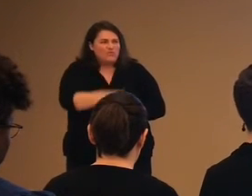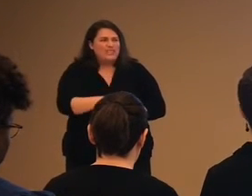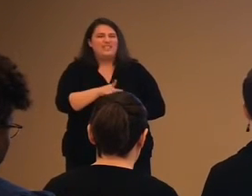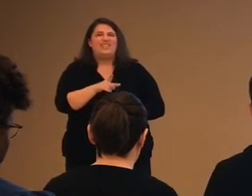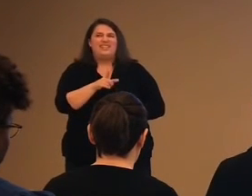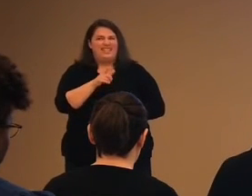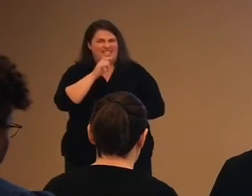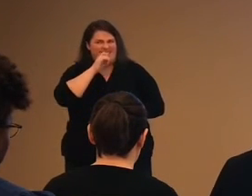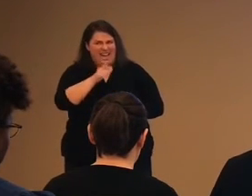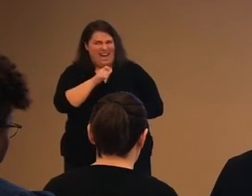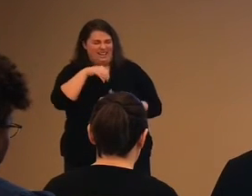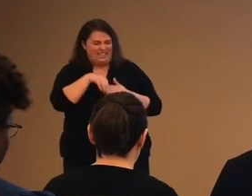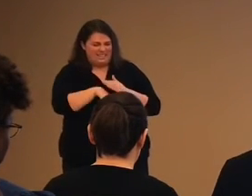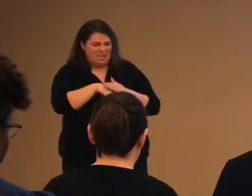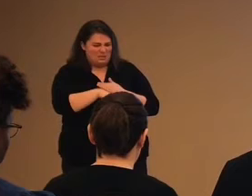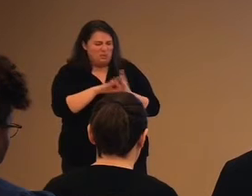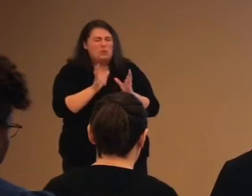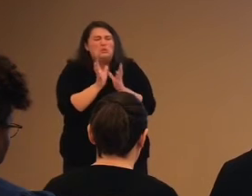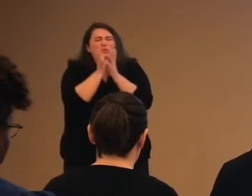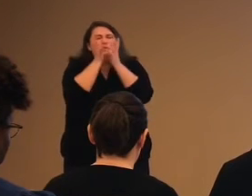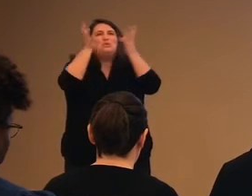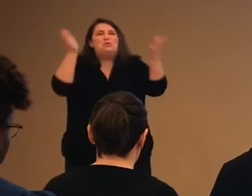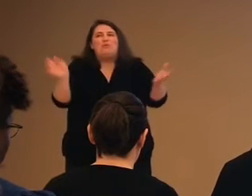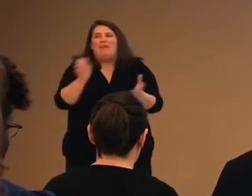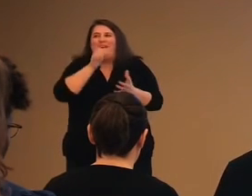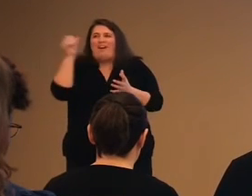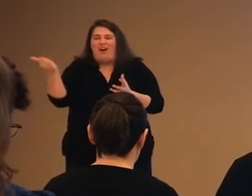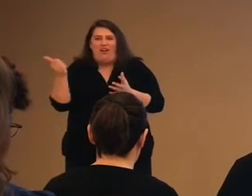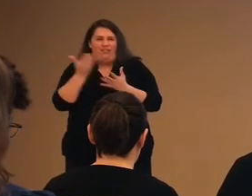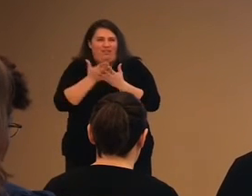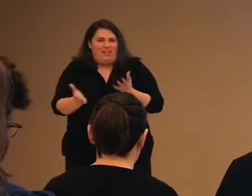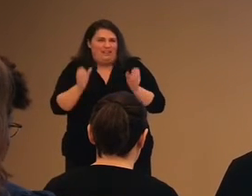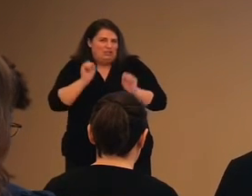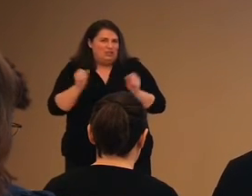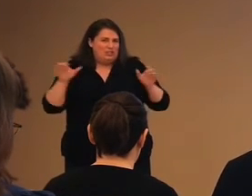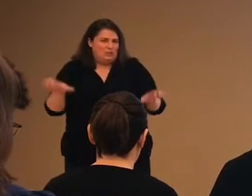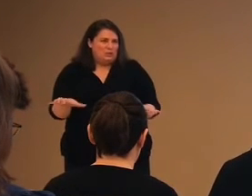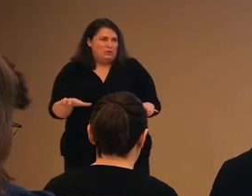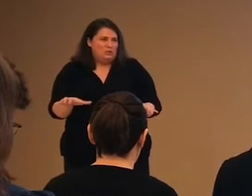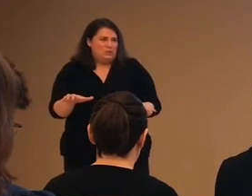Accessible there's so many things we would have done differently, but we don't have a time machine